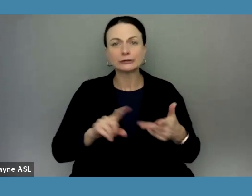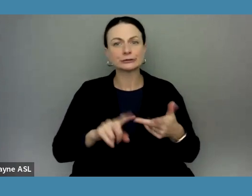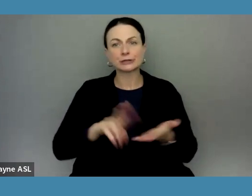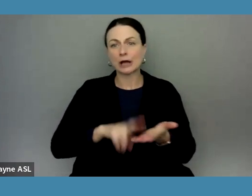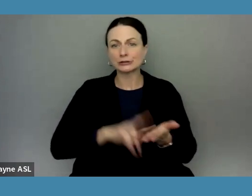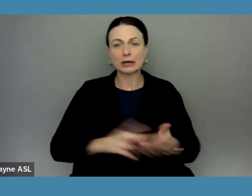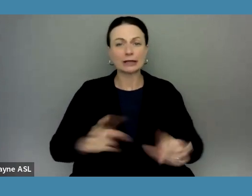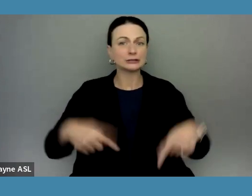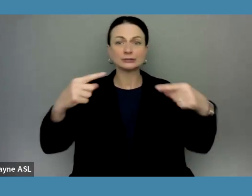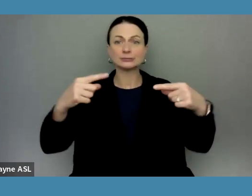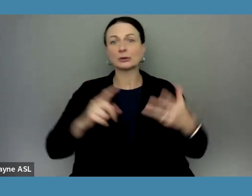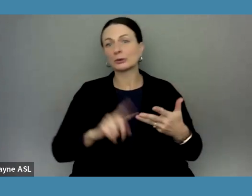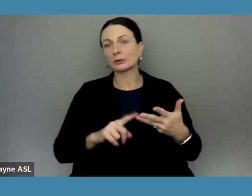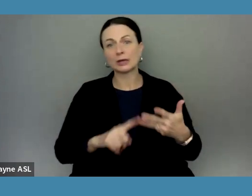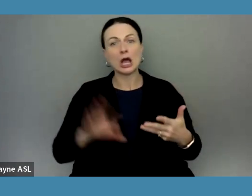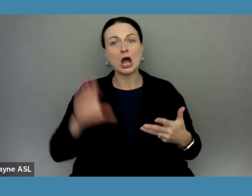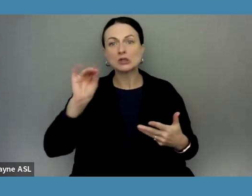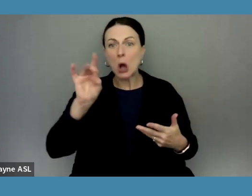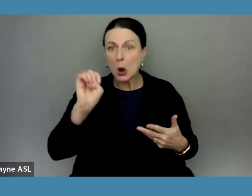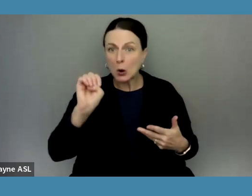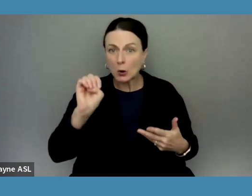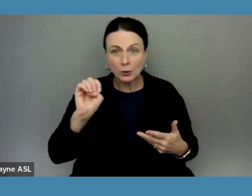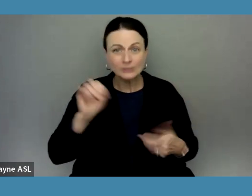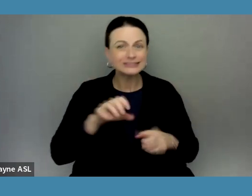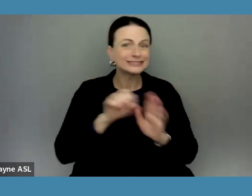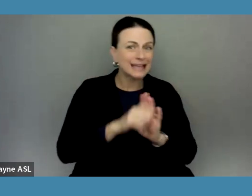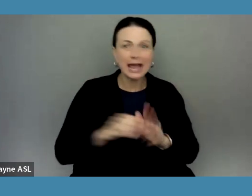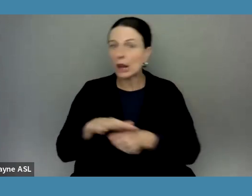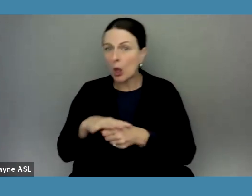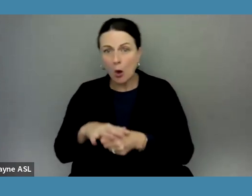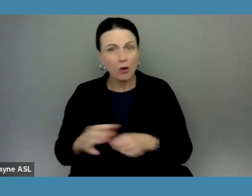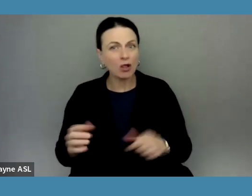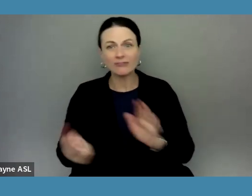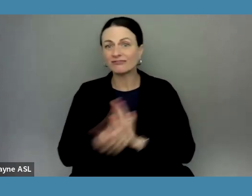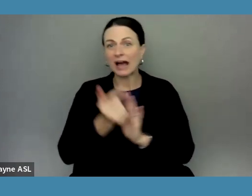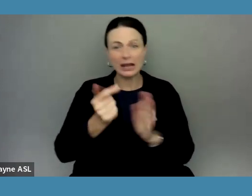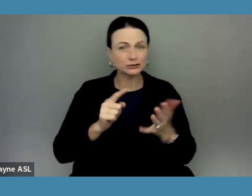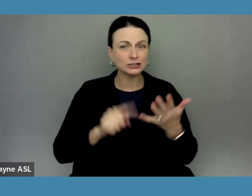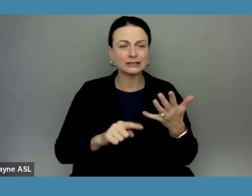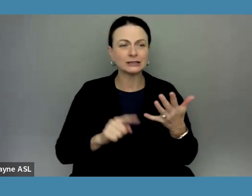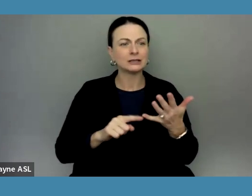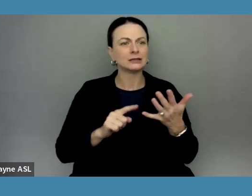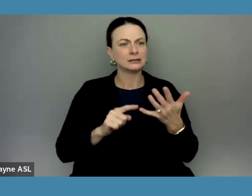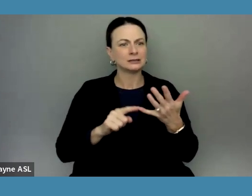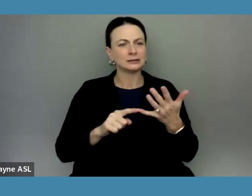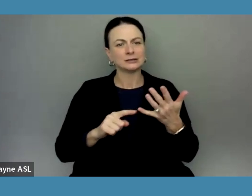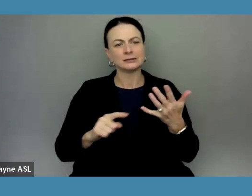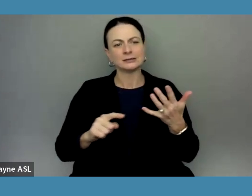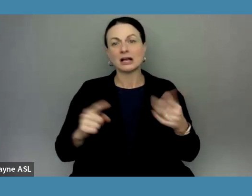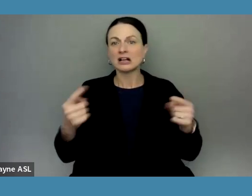and local code violations, public facility use, and citing, conflicts of interest,